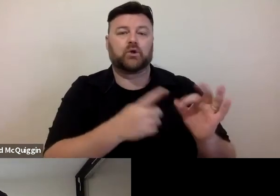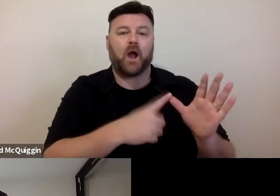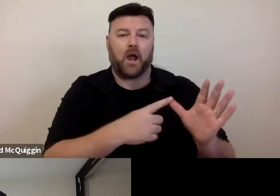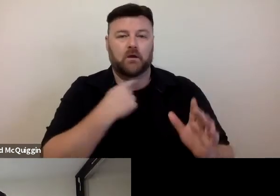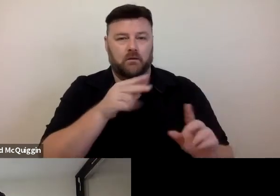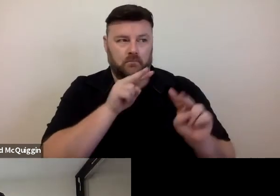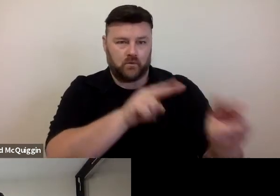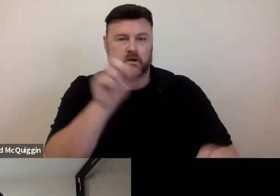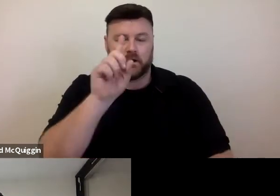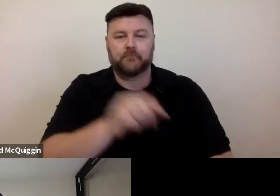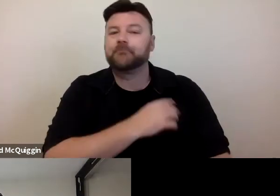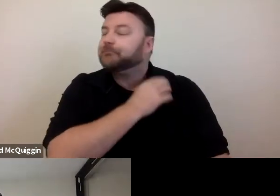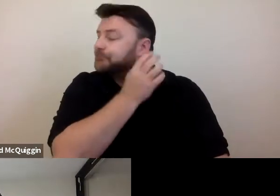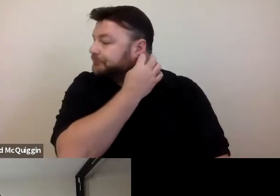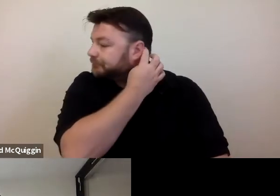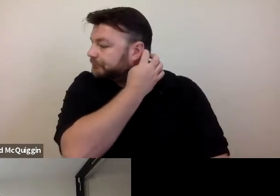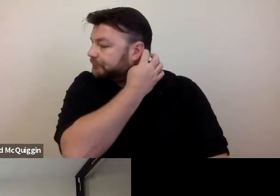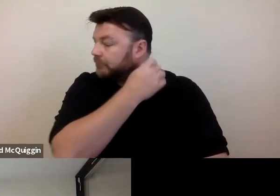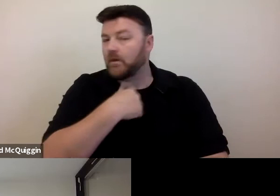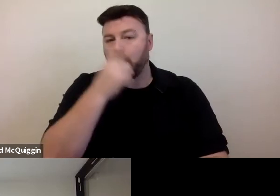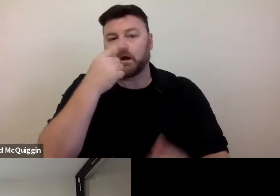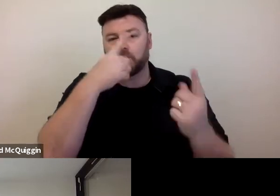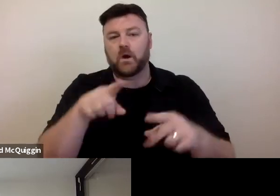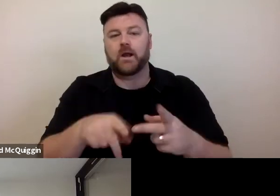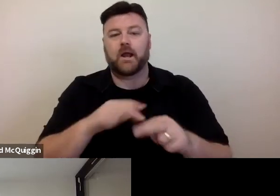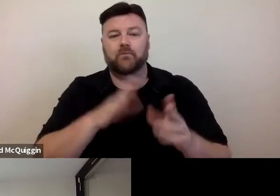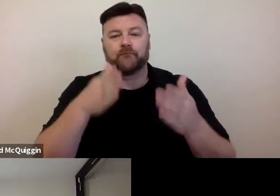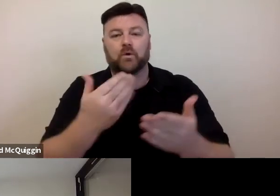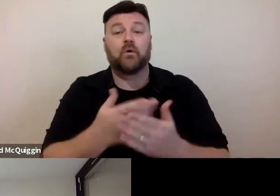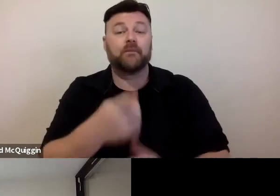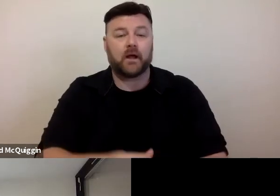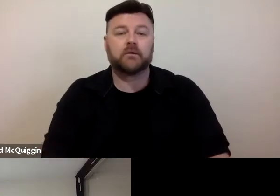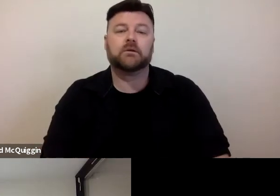at the Q&A so that I can determine if we should look at that. Newsfeed